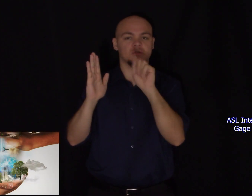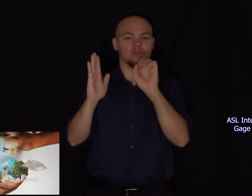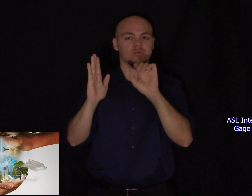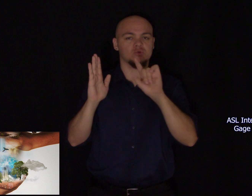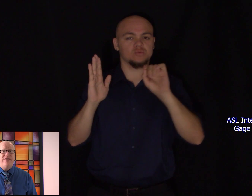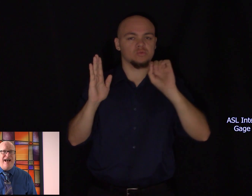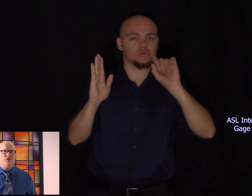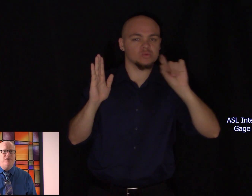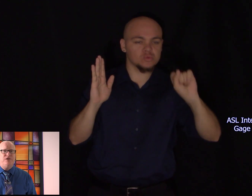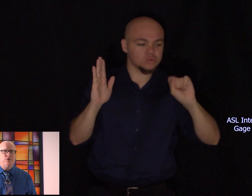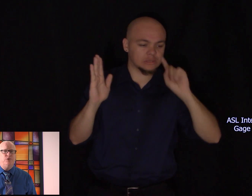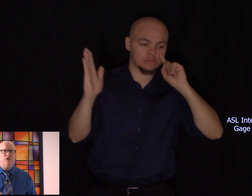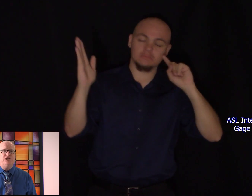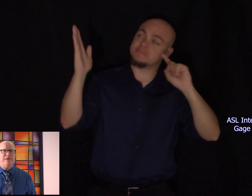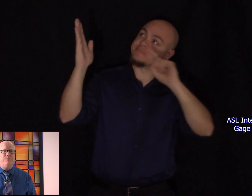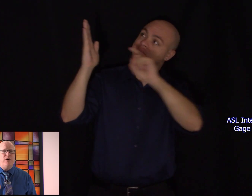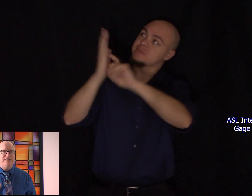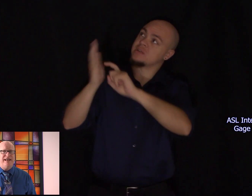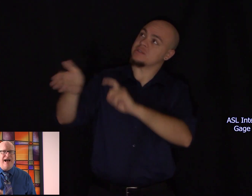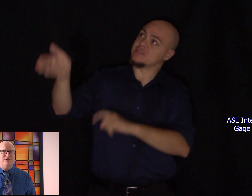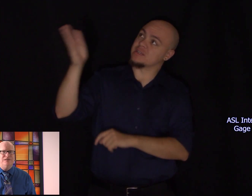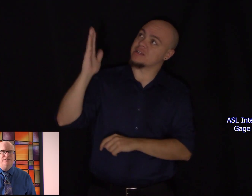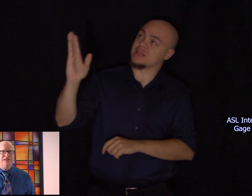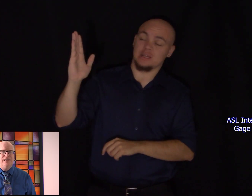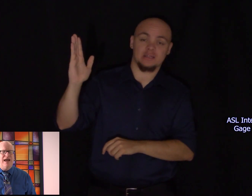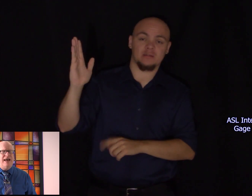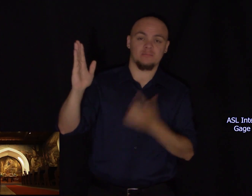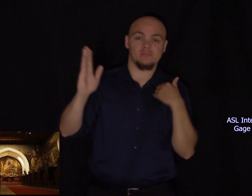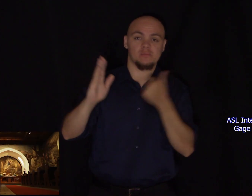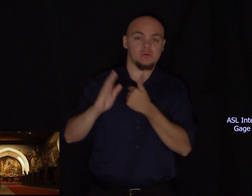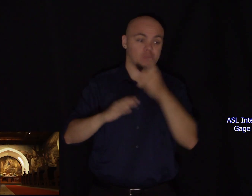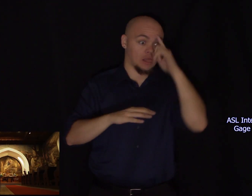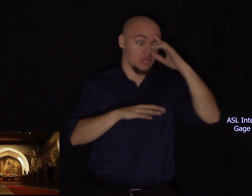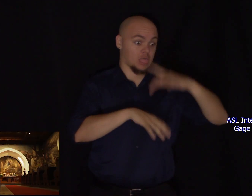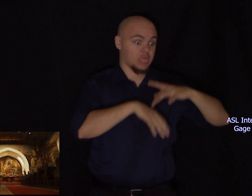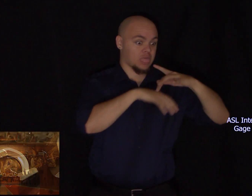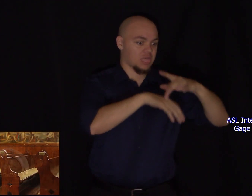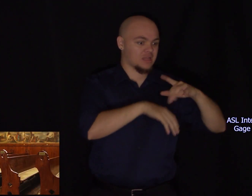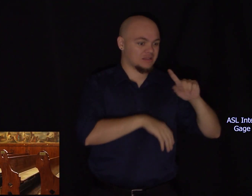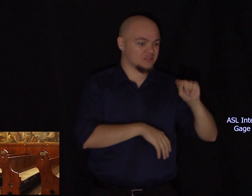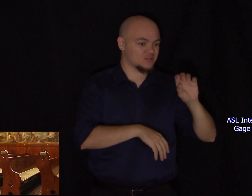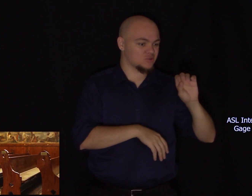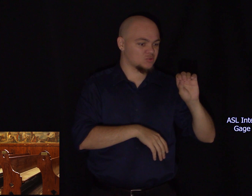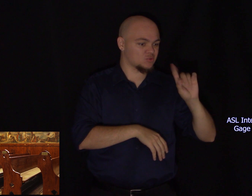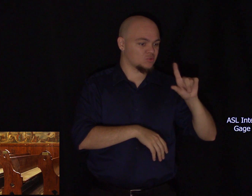that's what the tools should be pointing out and I don't know why we are so caught up on the tools